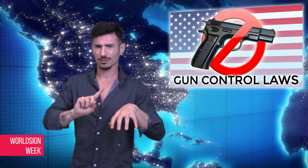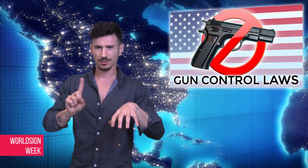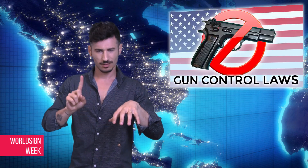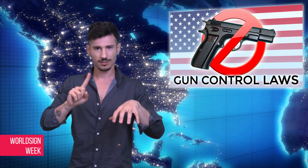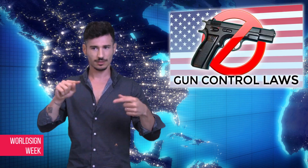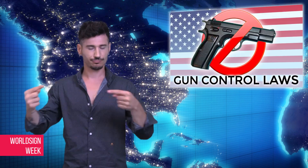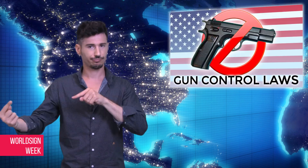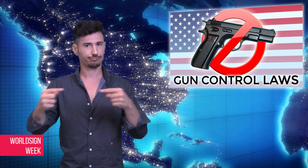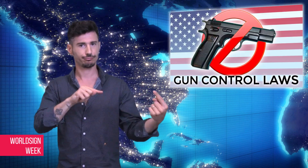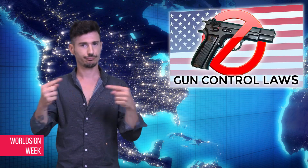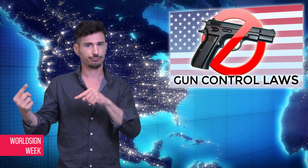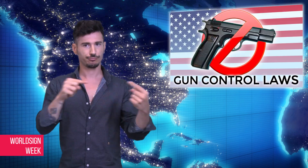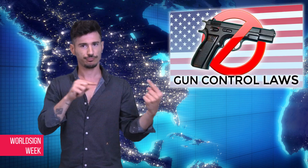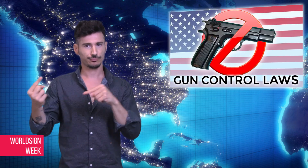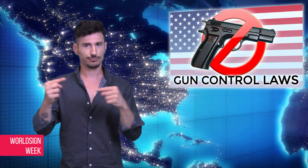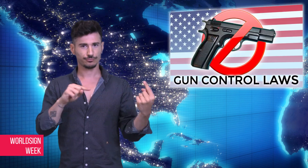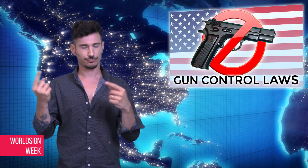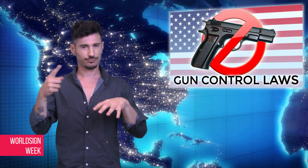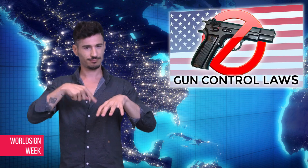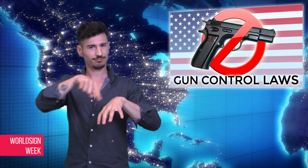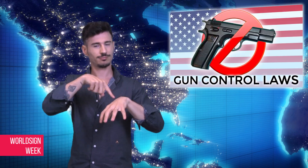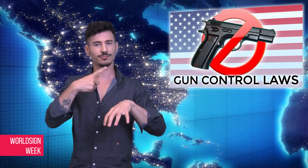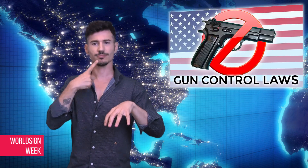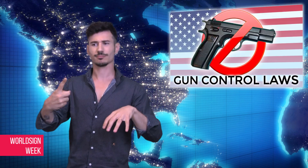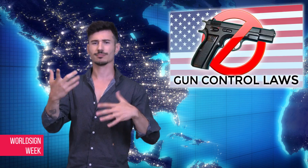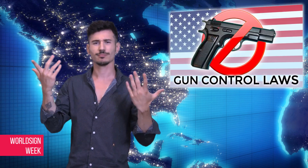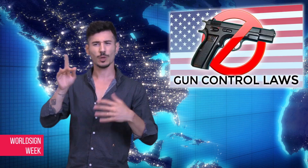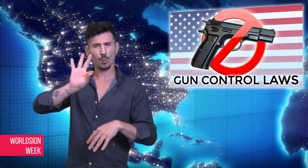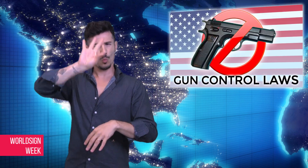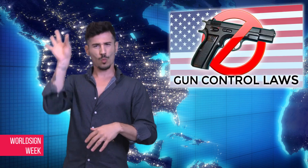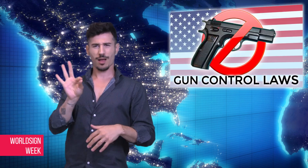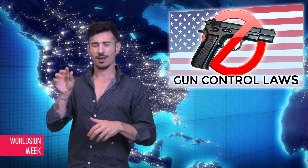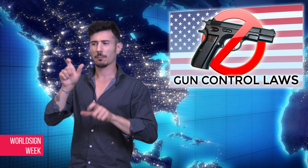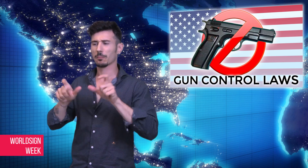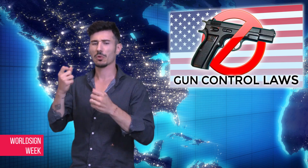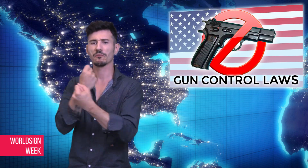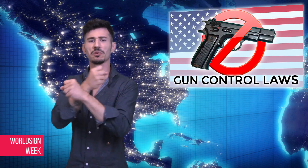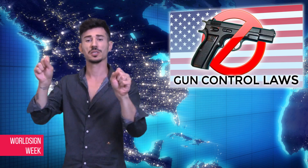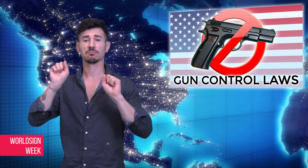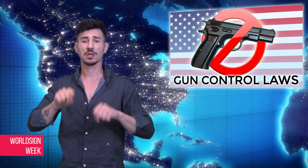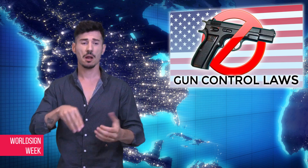controlled. Many wonder why people should be allowed